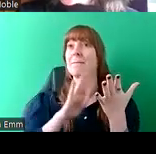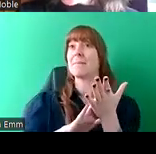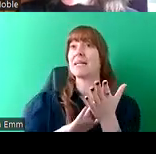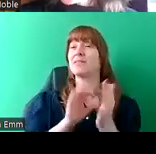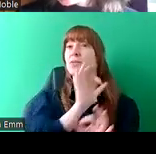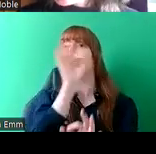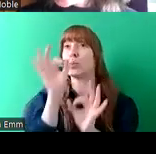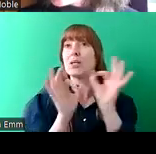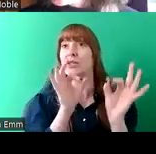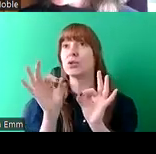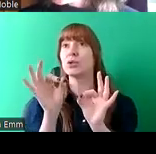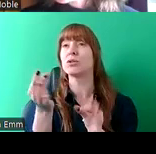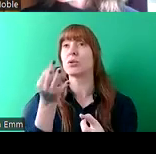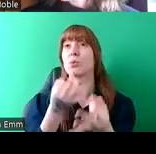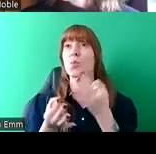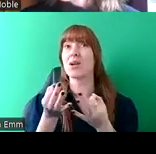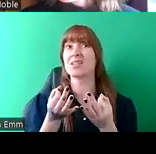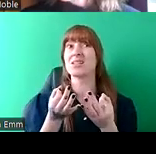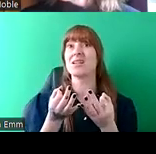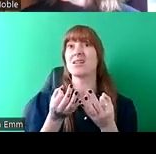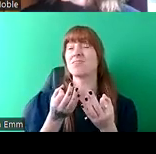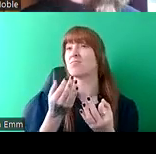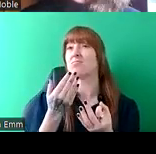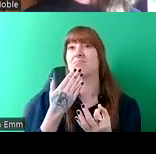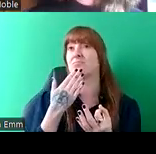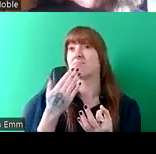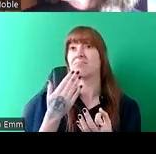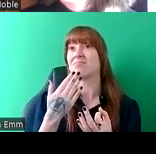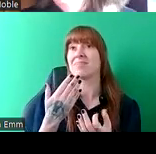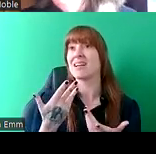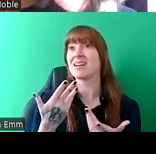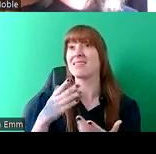up there. Yeah, if anyone has any questions, I'd be more than happy to try and answer them.